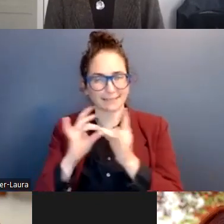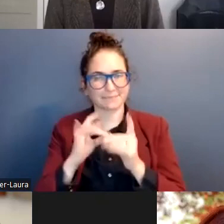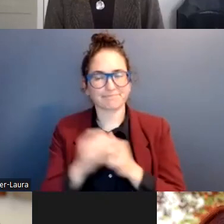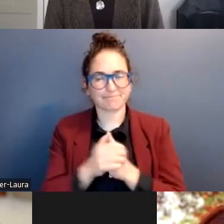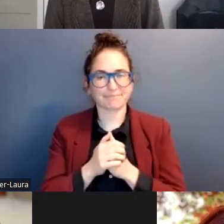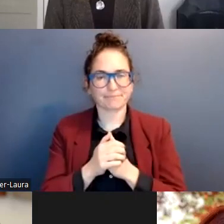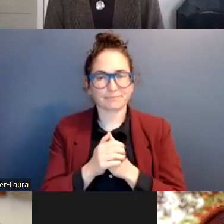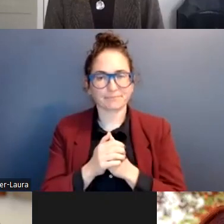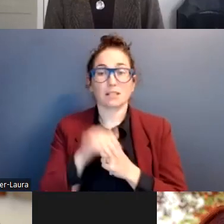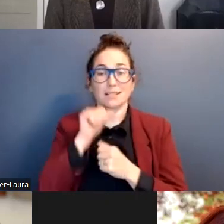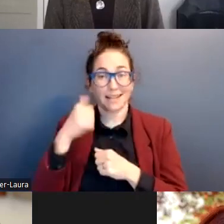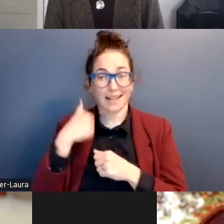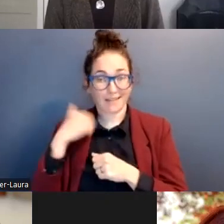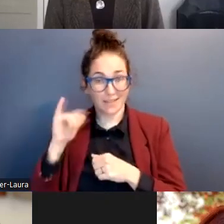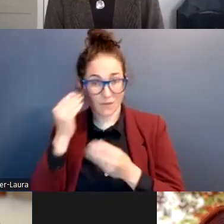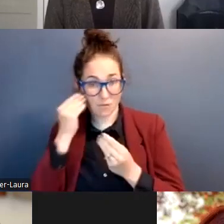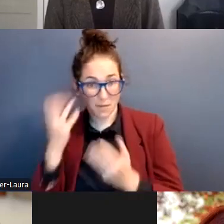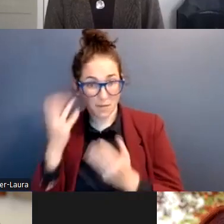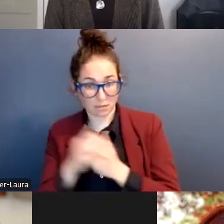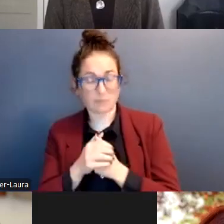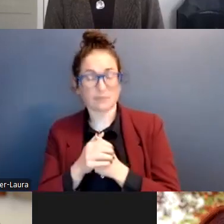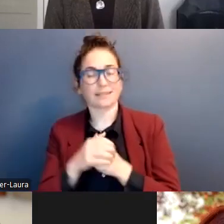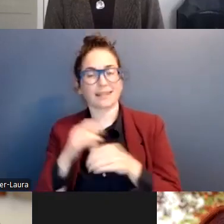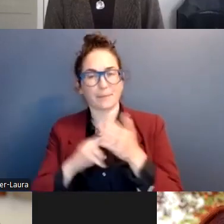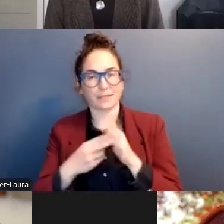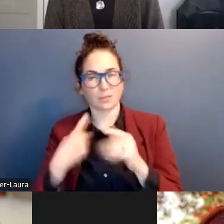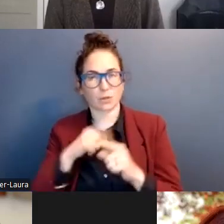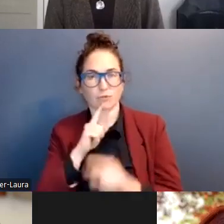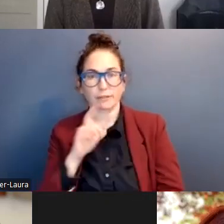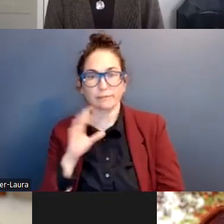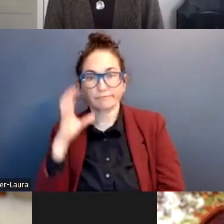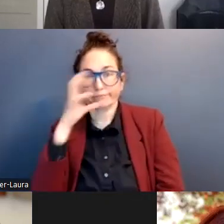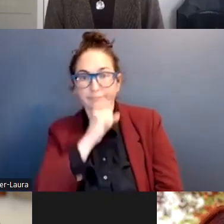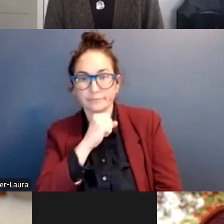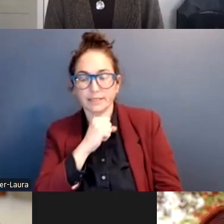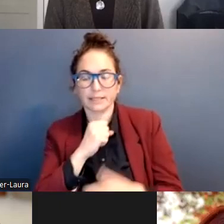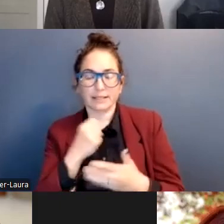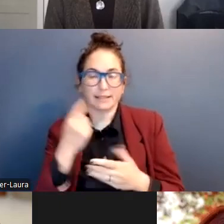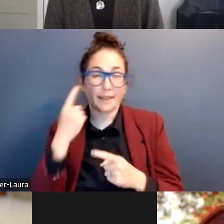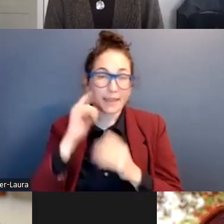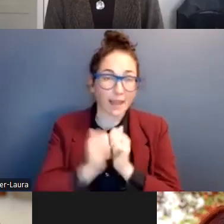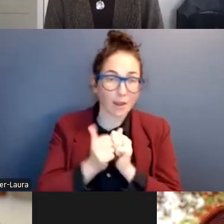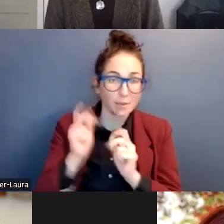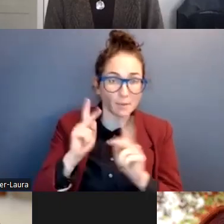having that information will be presumptuous to know how people want to be supported. And then